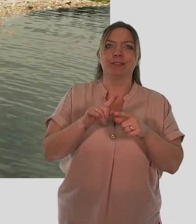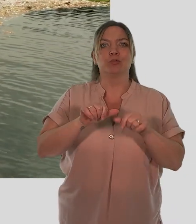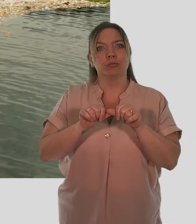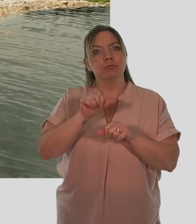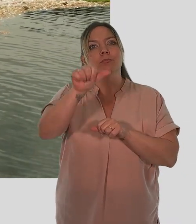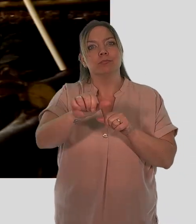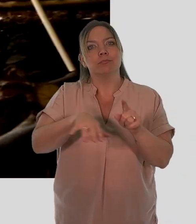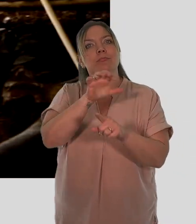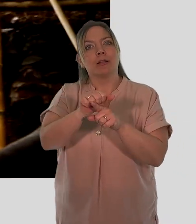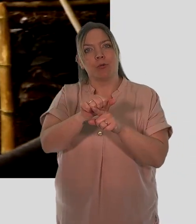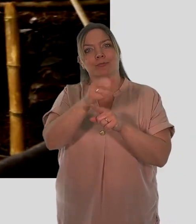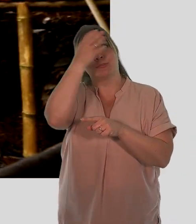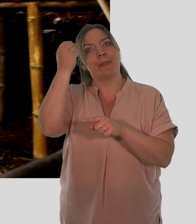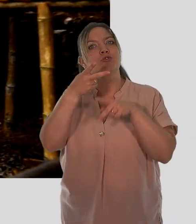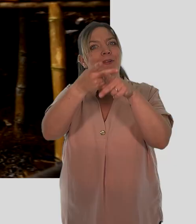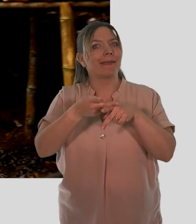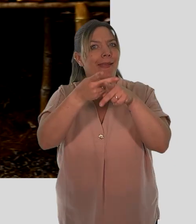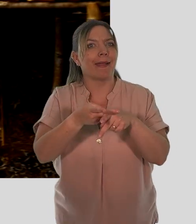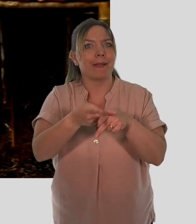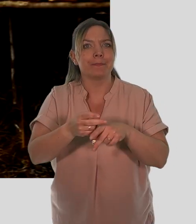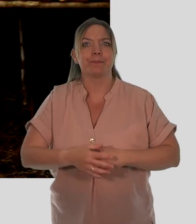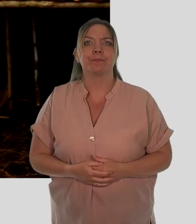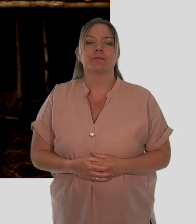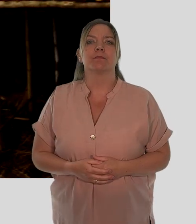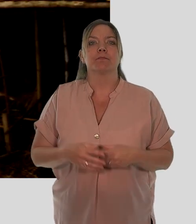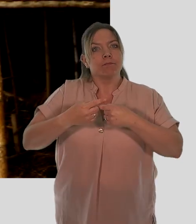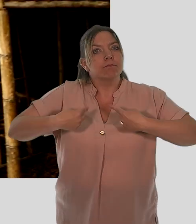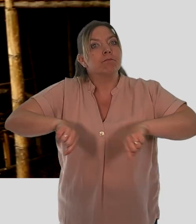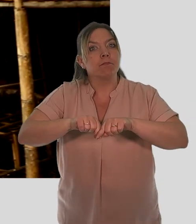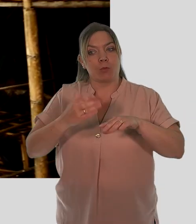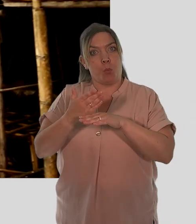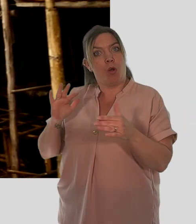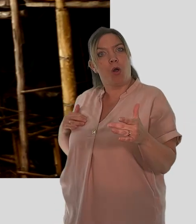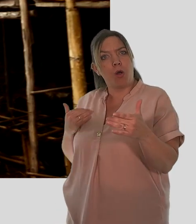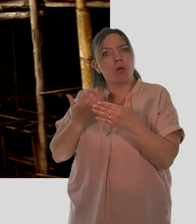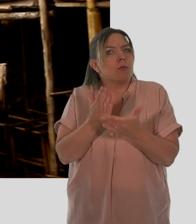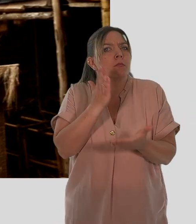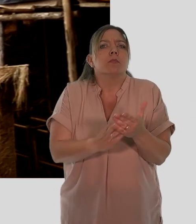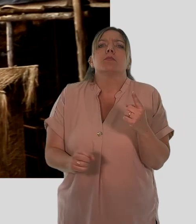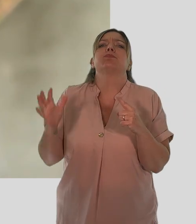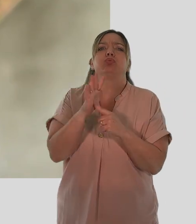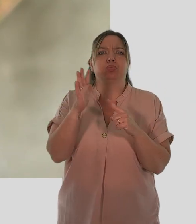needs and gaps in the lower and middle income countries in the region.